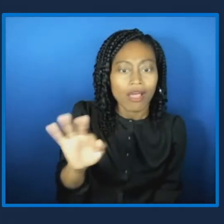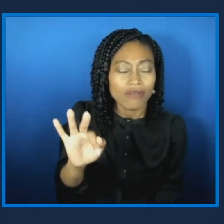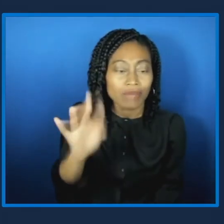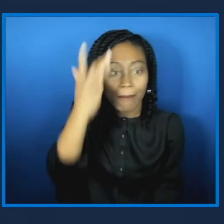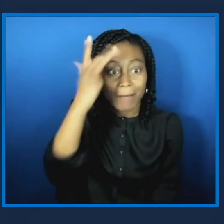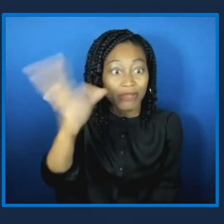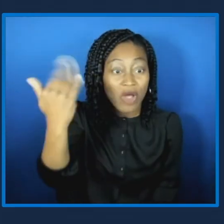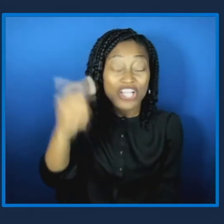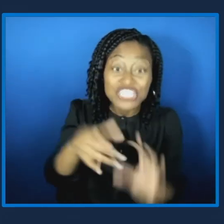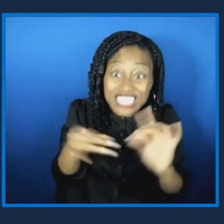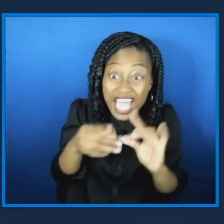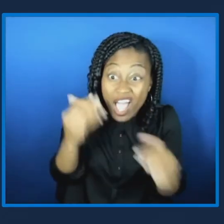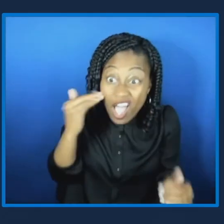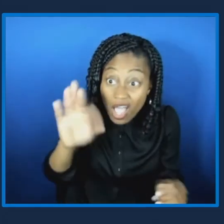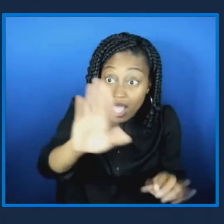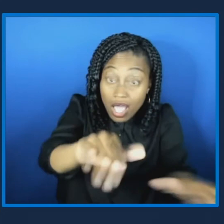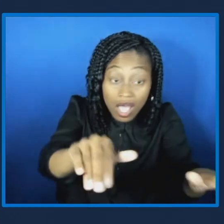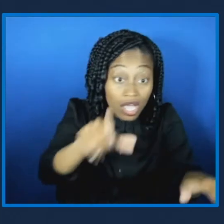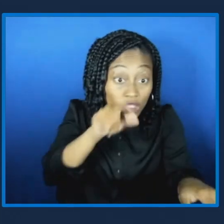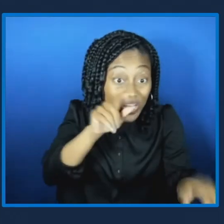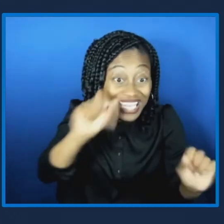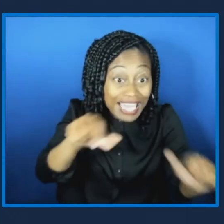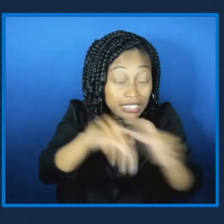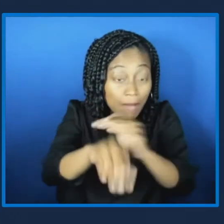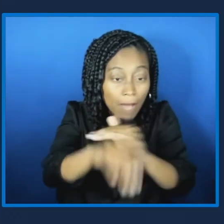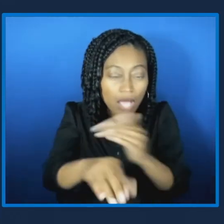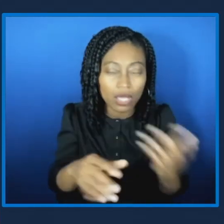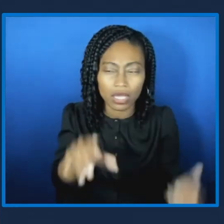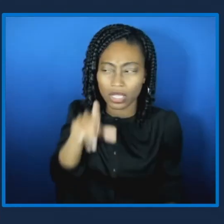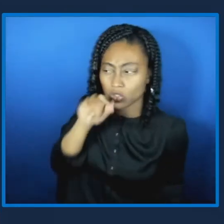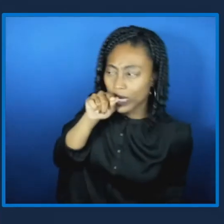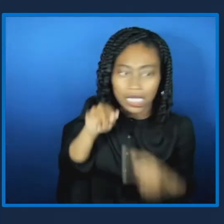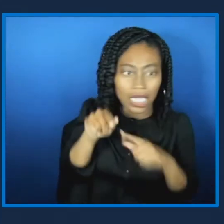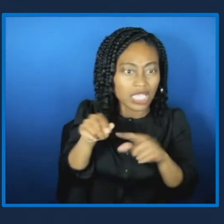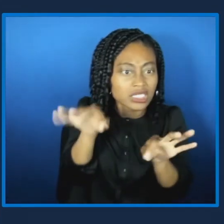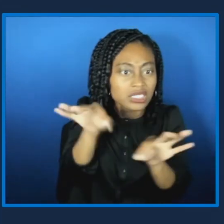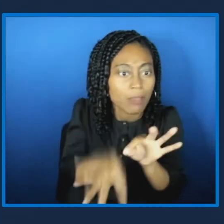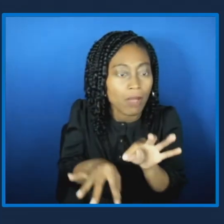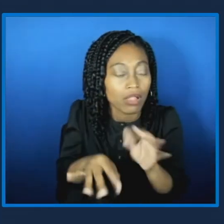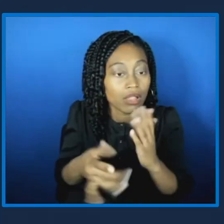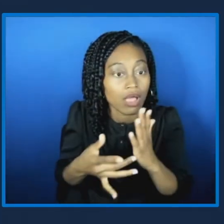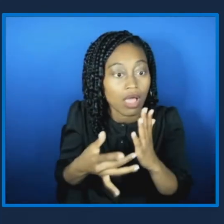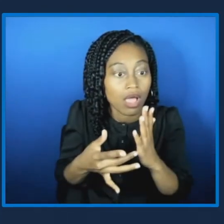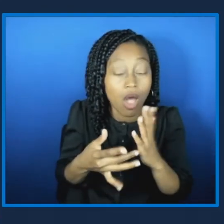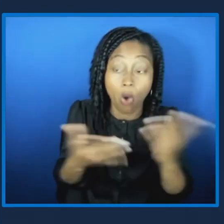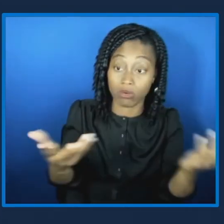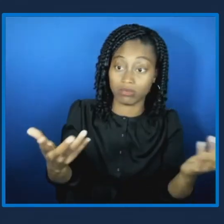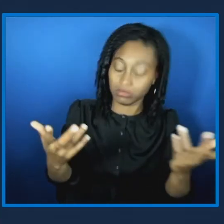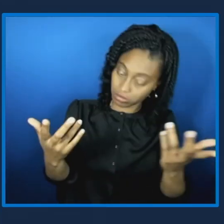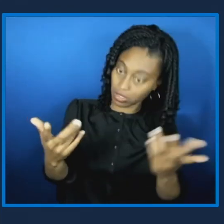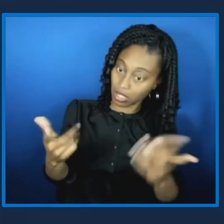I mean, you start with a tweet that's technology you move to a document or an email, you move to a website or a newsletter,